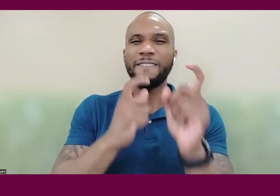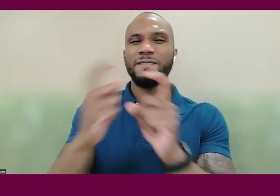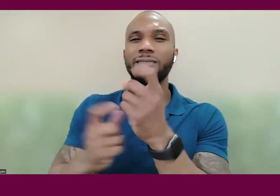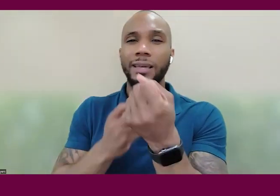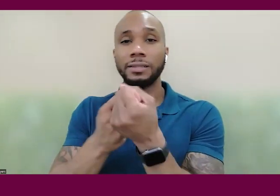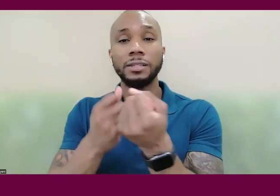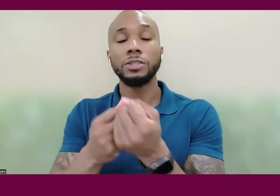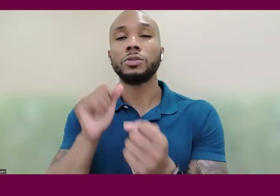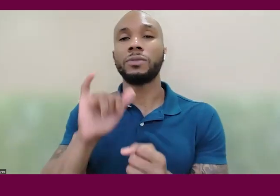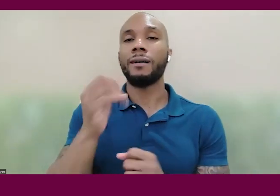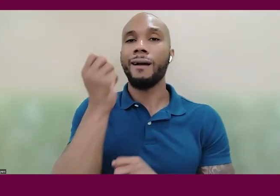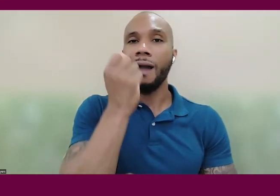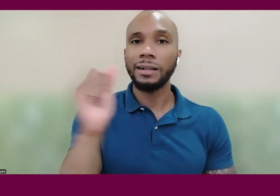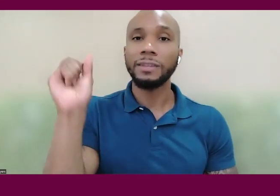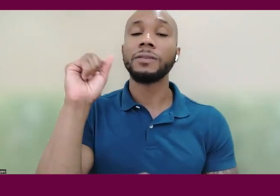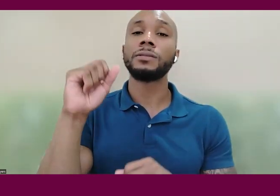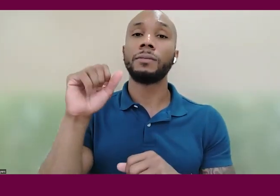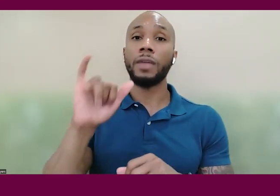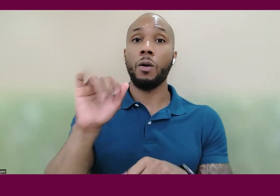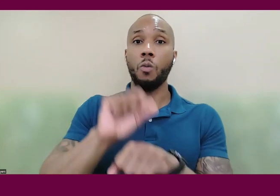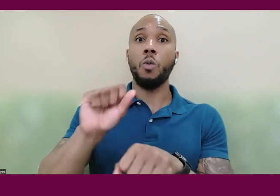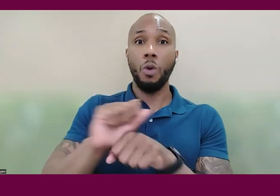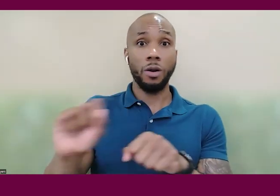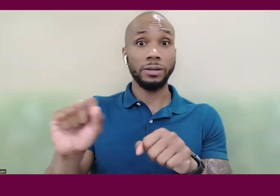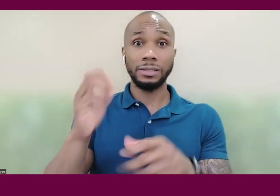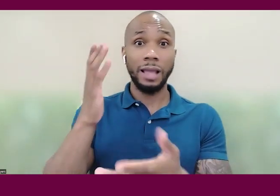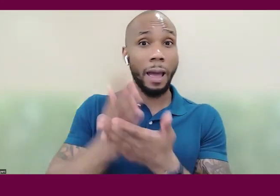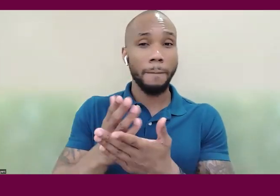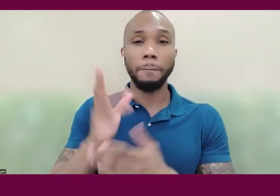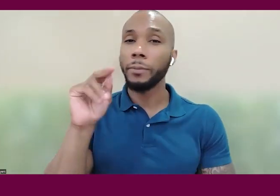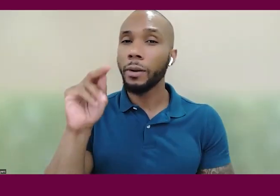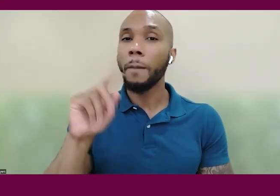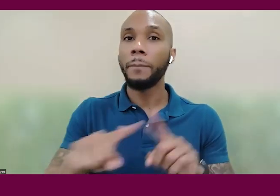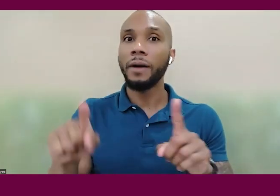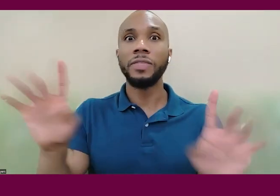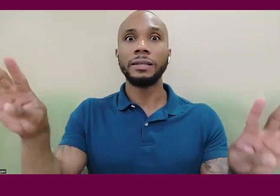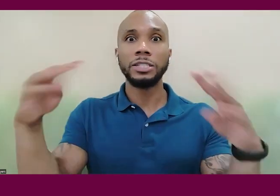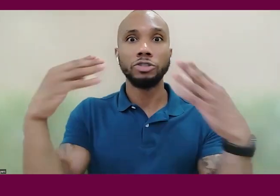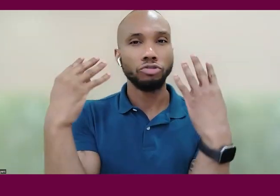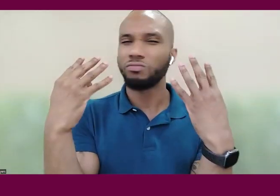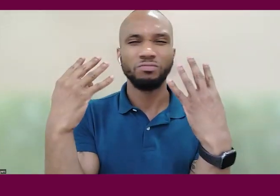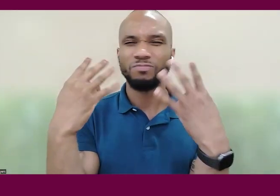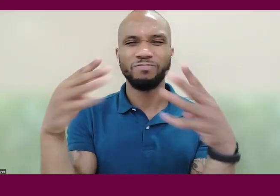So the activism, the work has not stopped. The attention just may not be there.